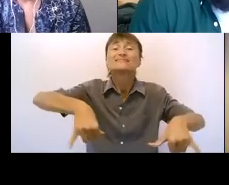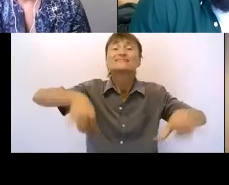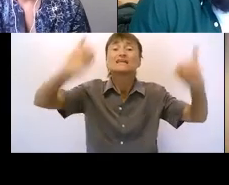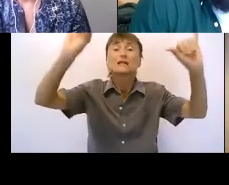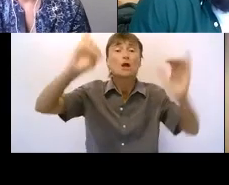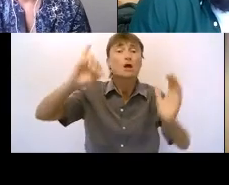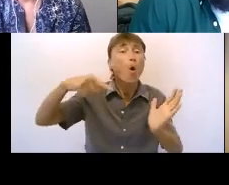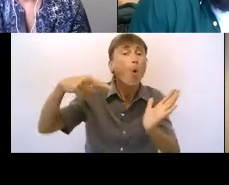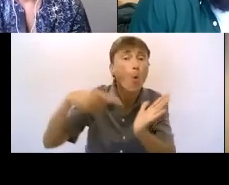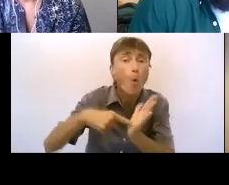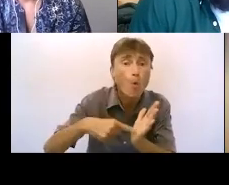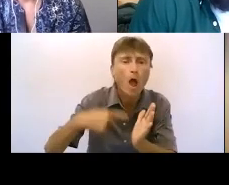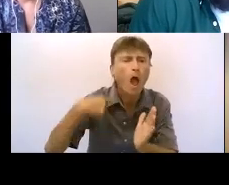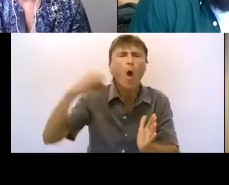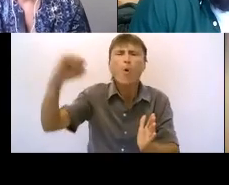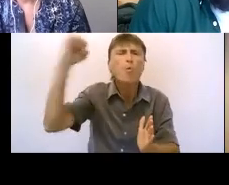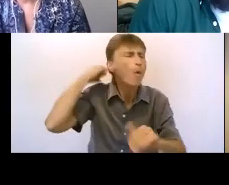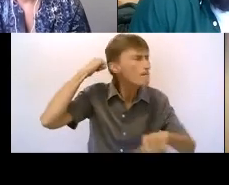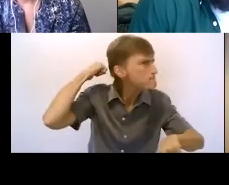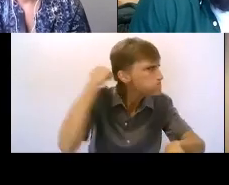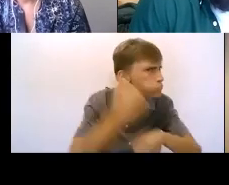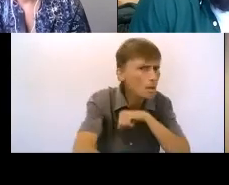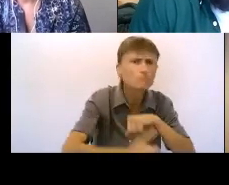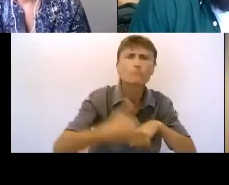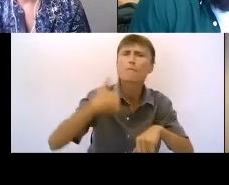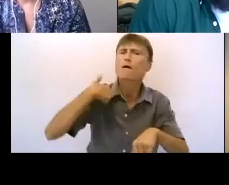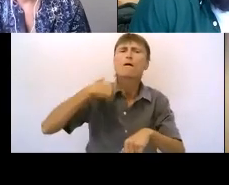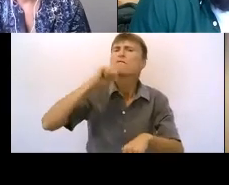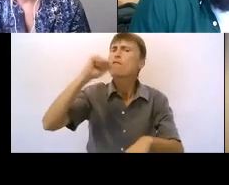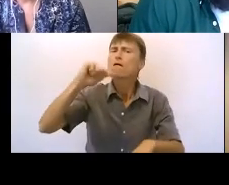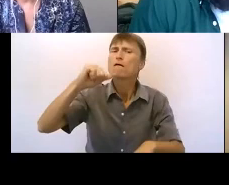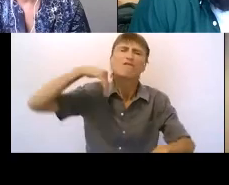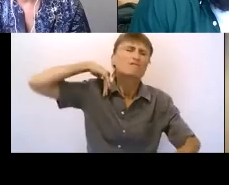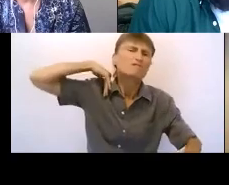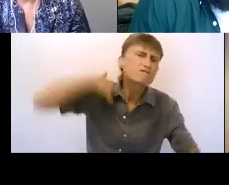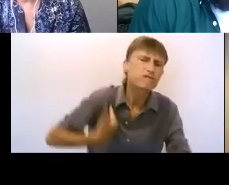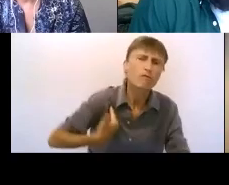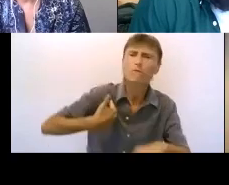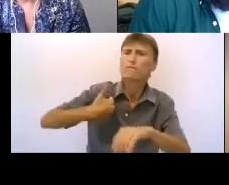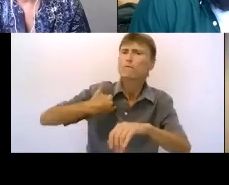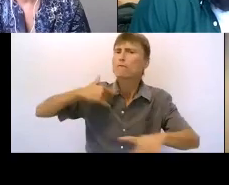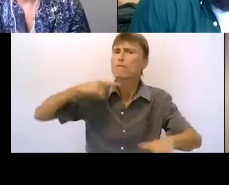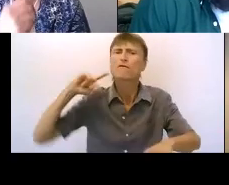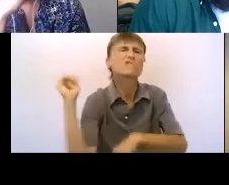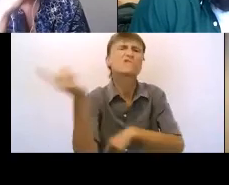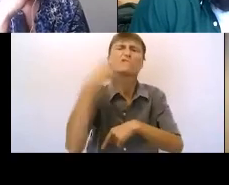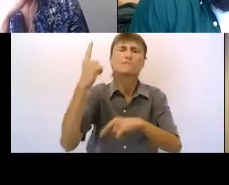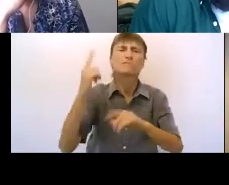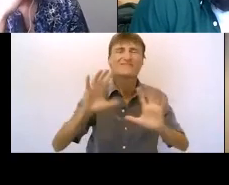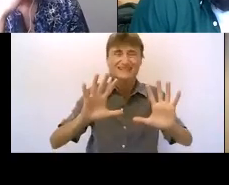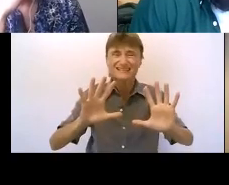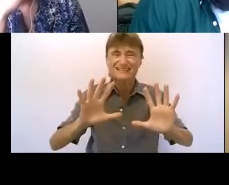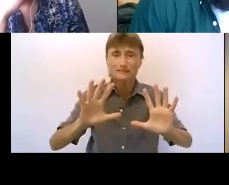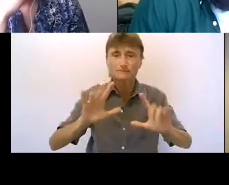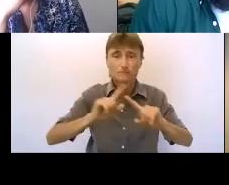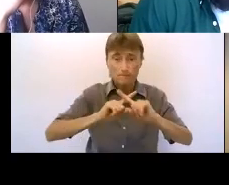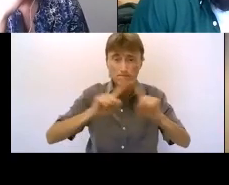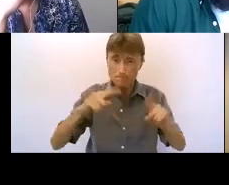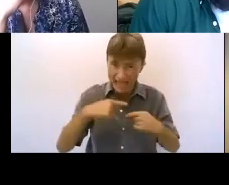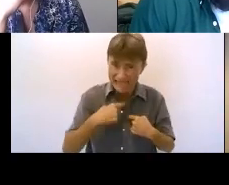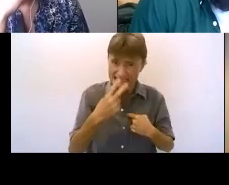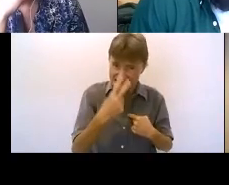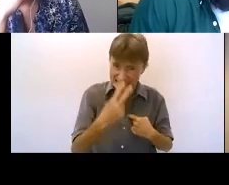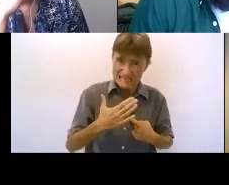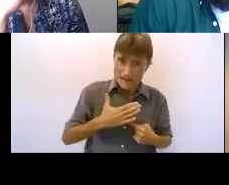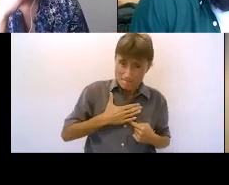anything bad, to acknowledge that as a racialized person to not see my peers, and I also know